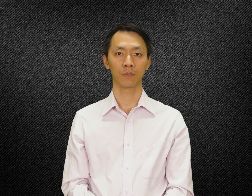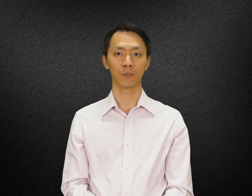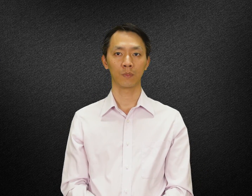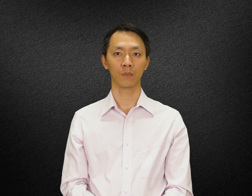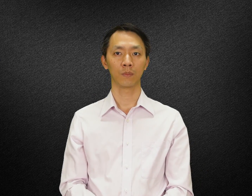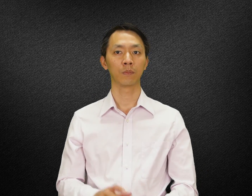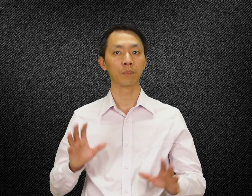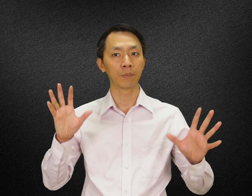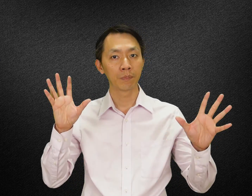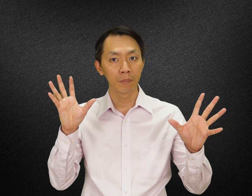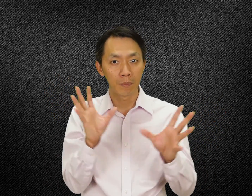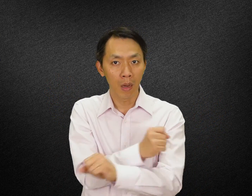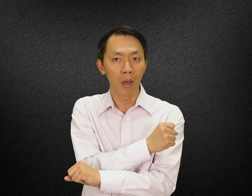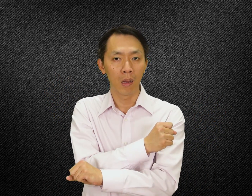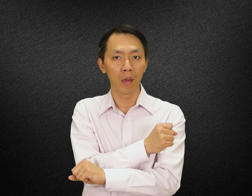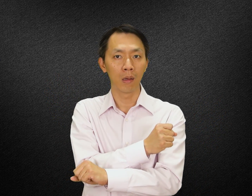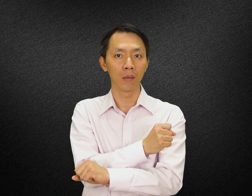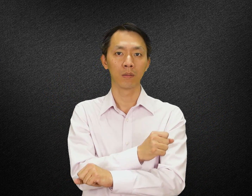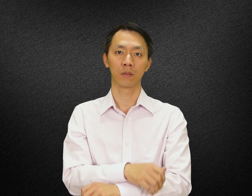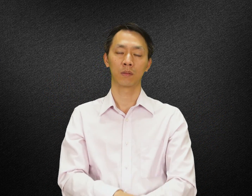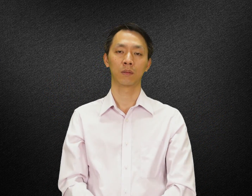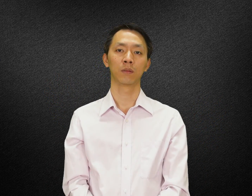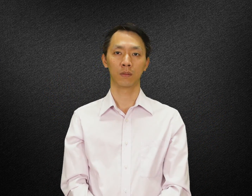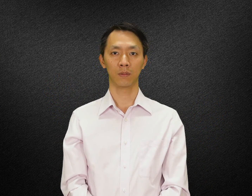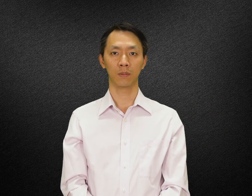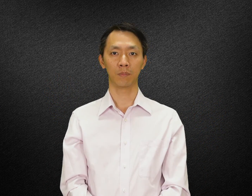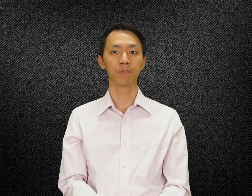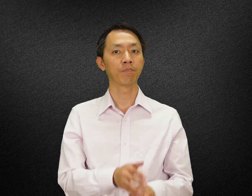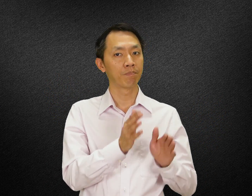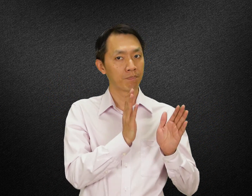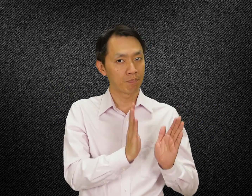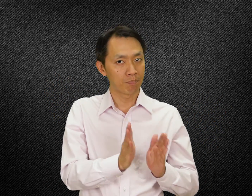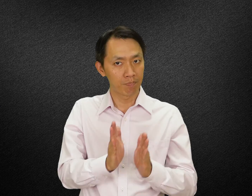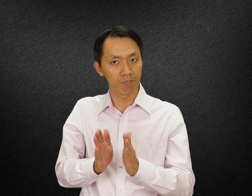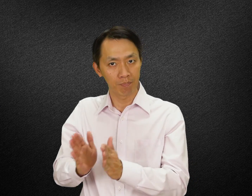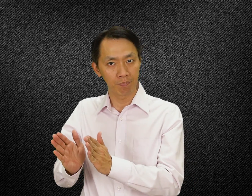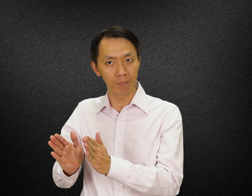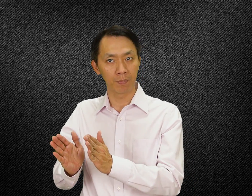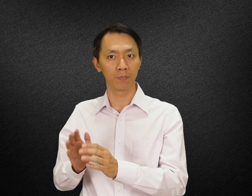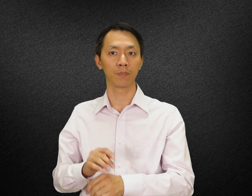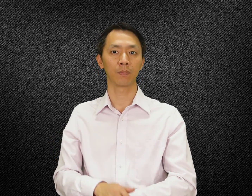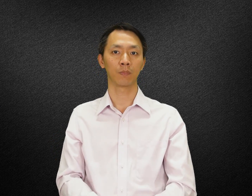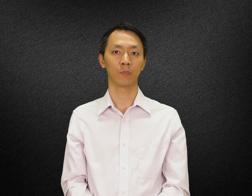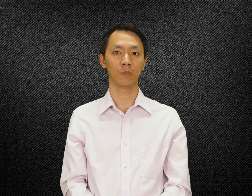disappear / gone prepare / arrange